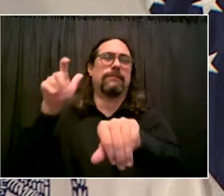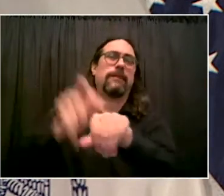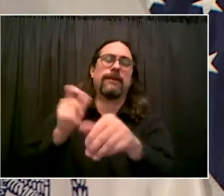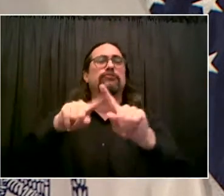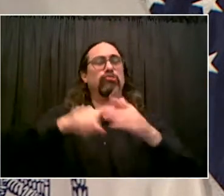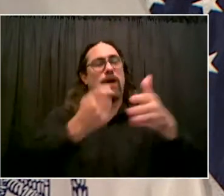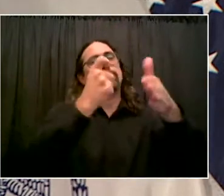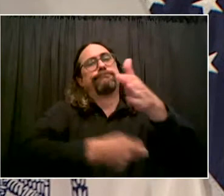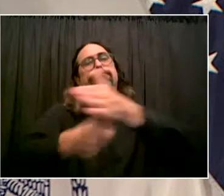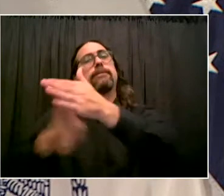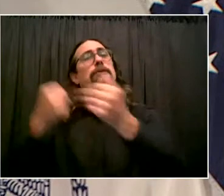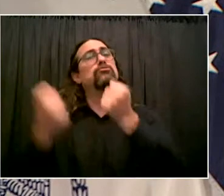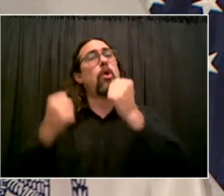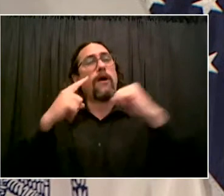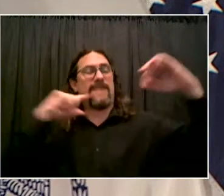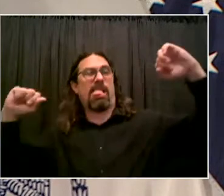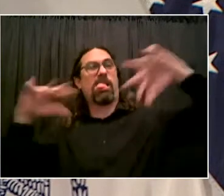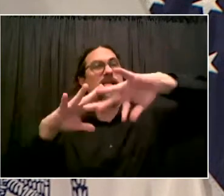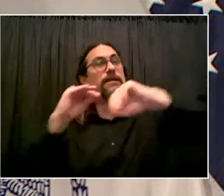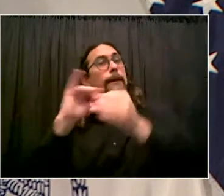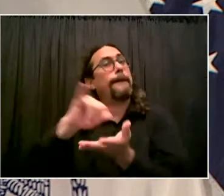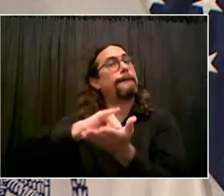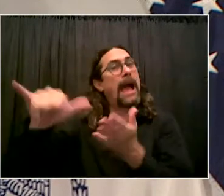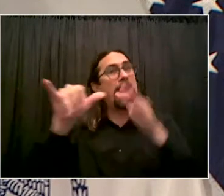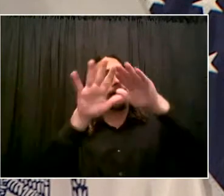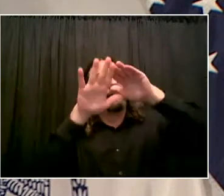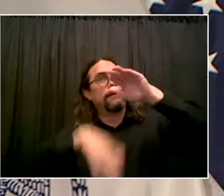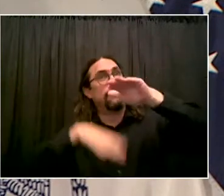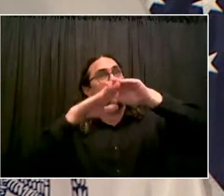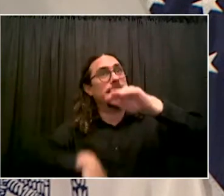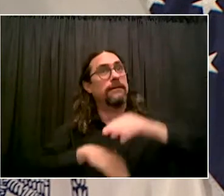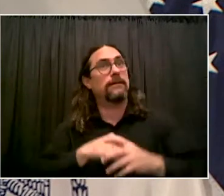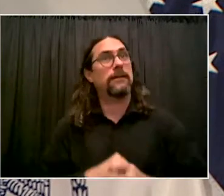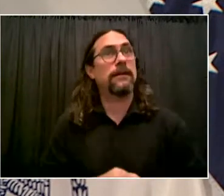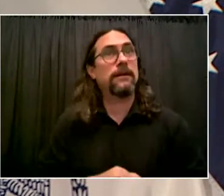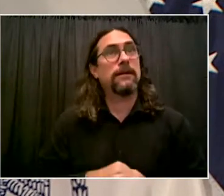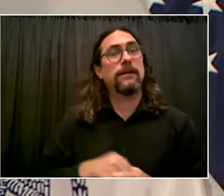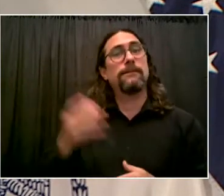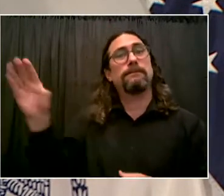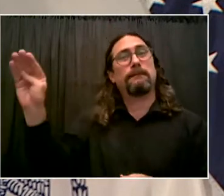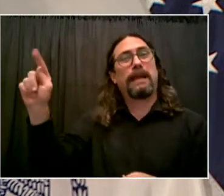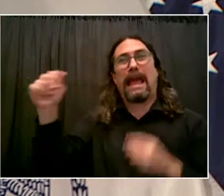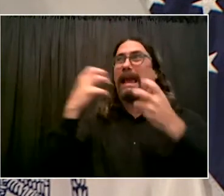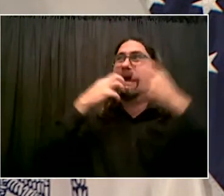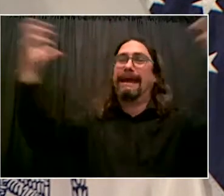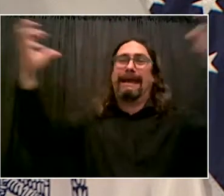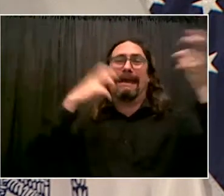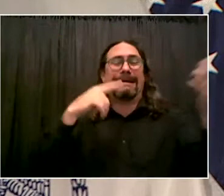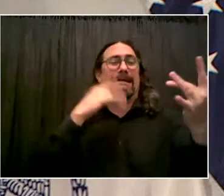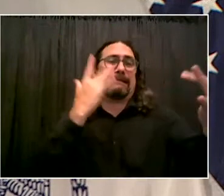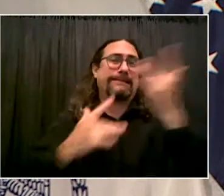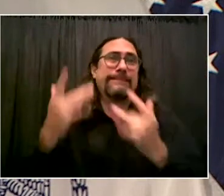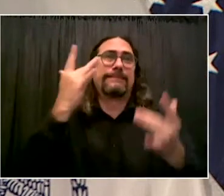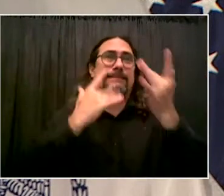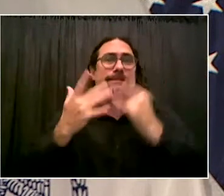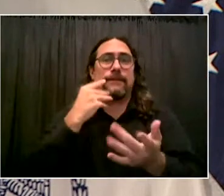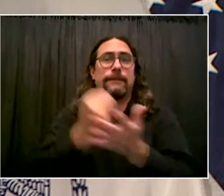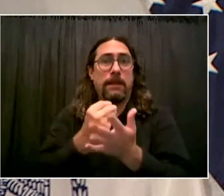CONGESTION PRICING. MTA ON THE OE N HAND TH EYCRY POVERTY AND THEN